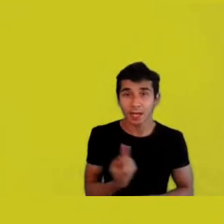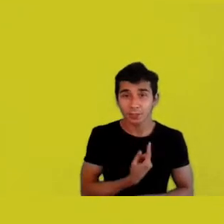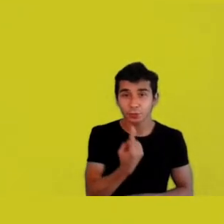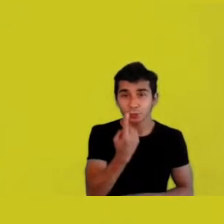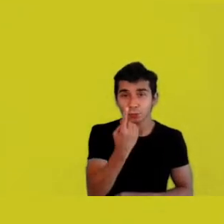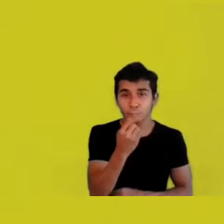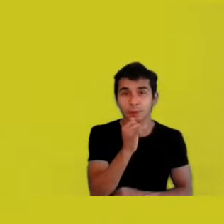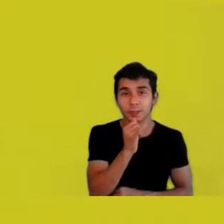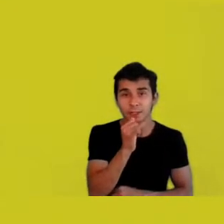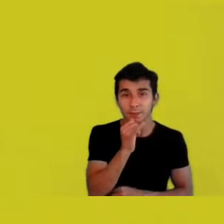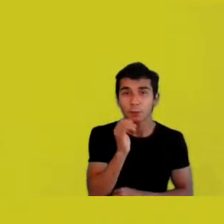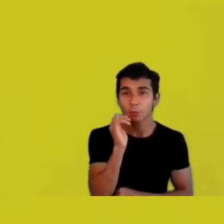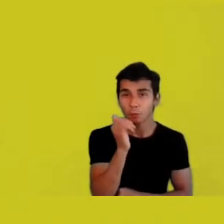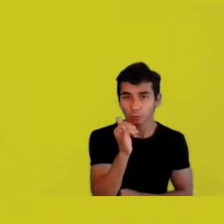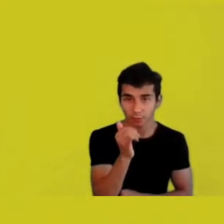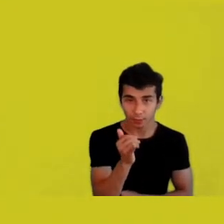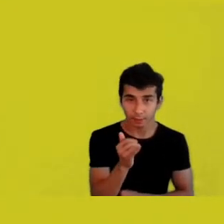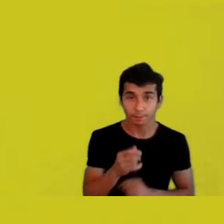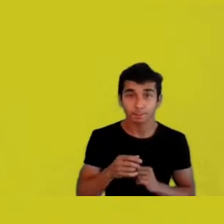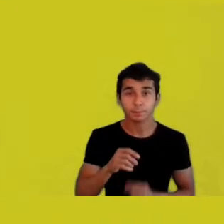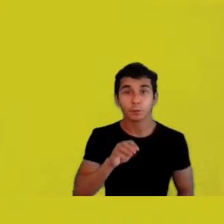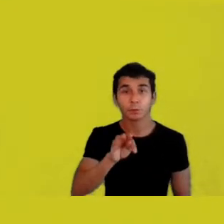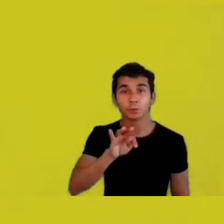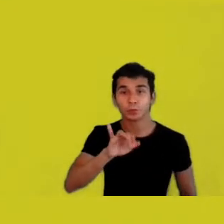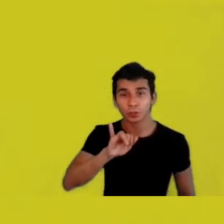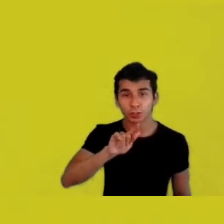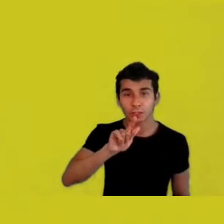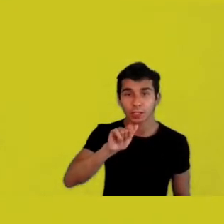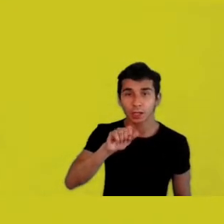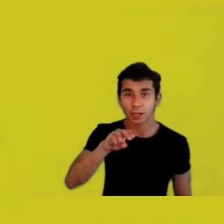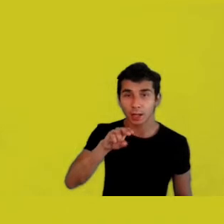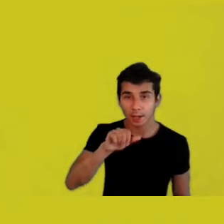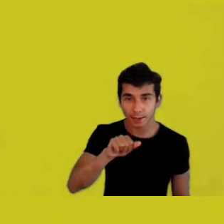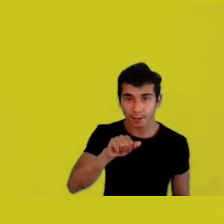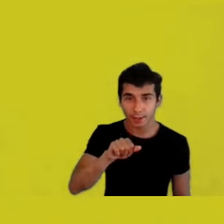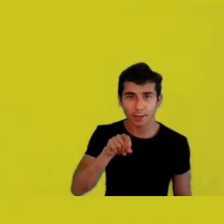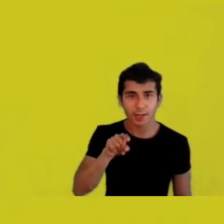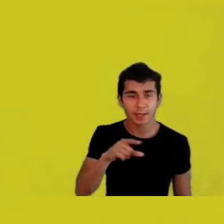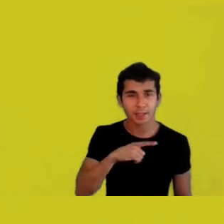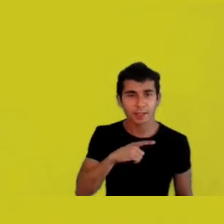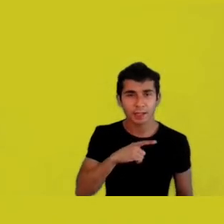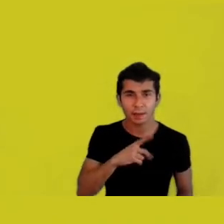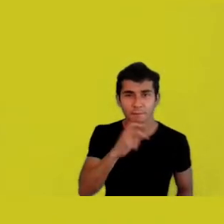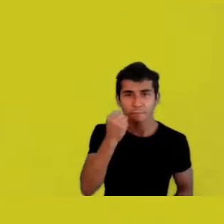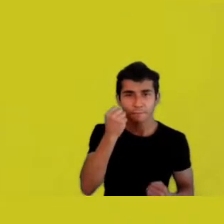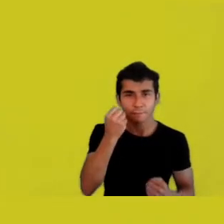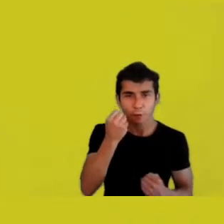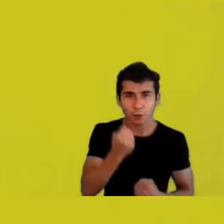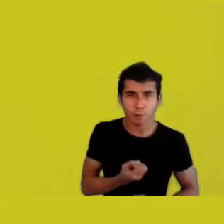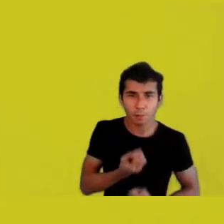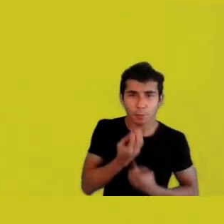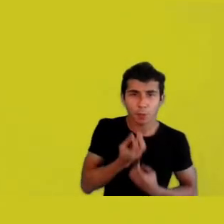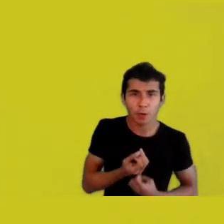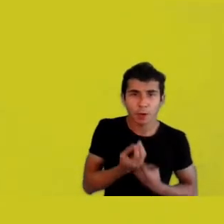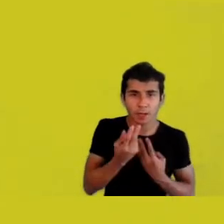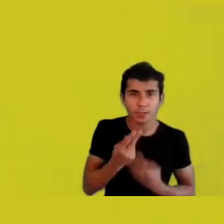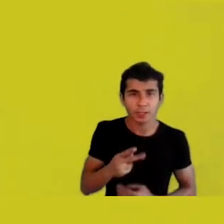Tiganá, with his poetic might, expresses that much better